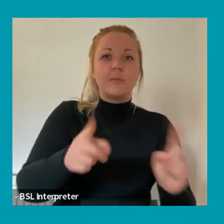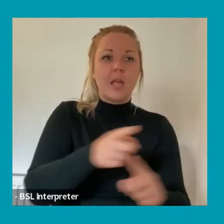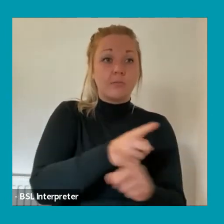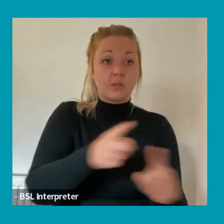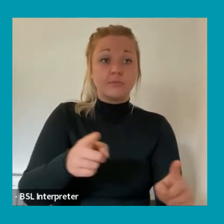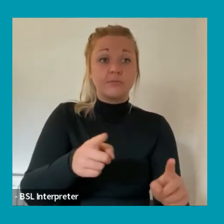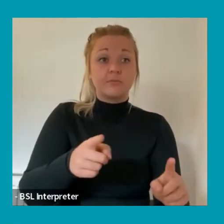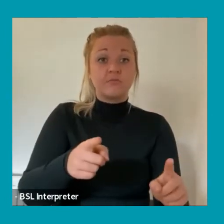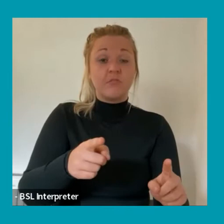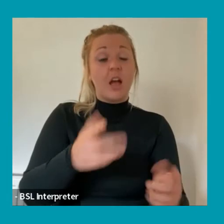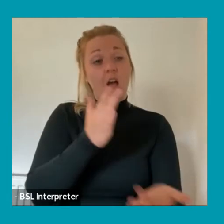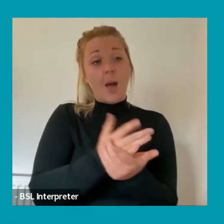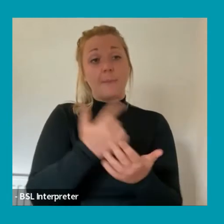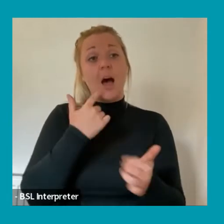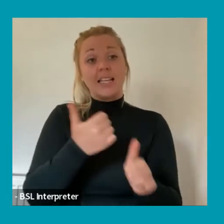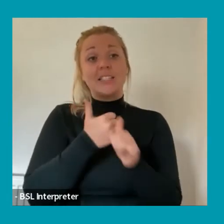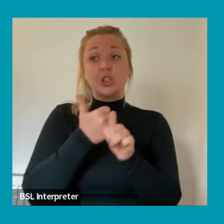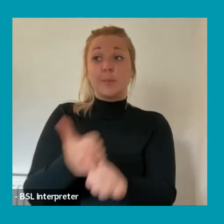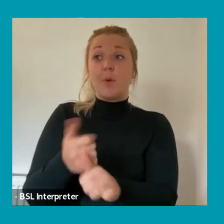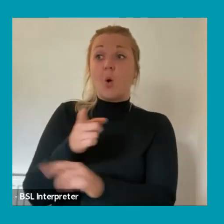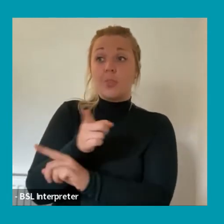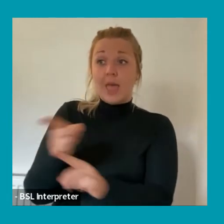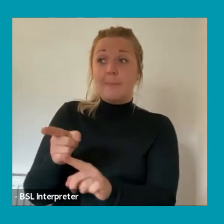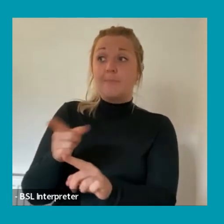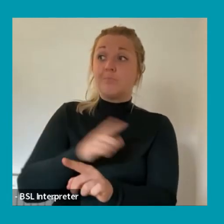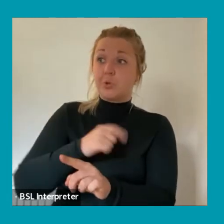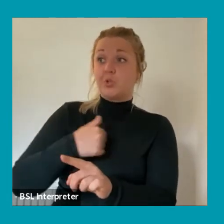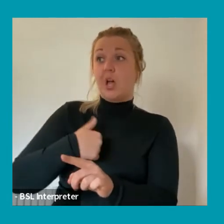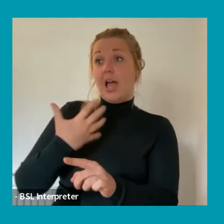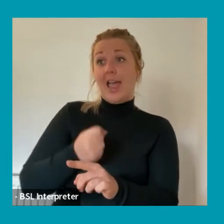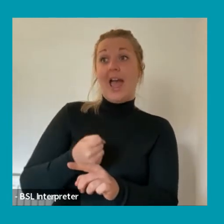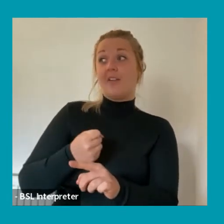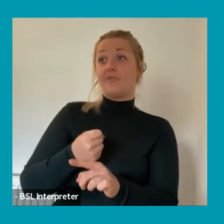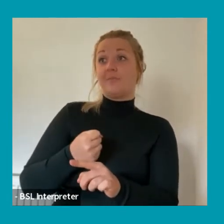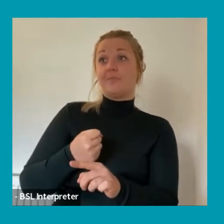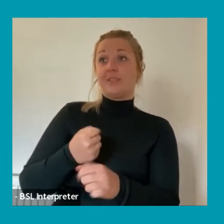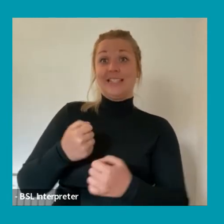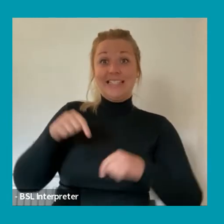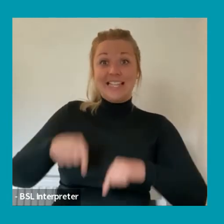I have this hidden difference how do we make people feel psychologically safe to get engaged?